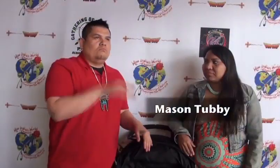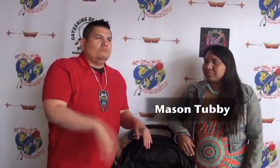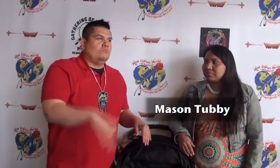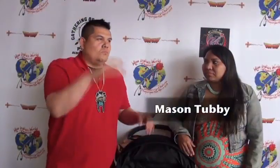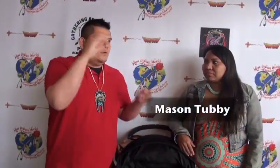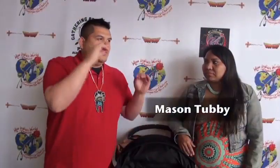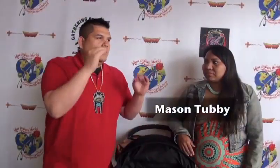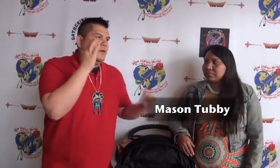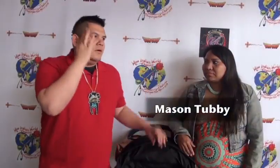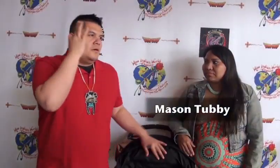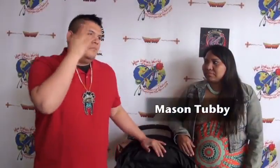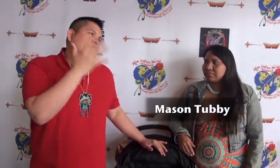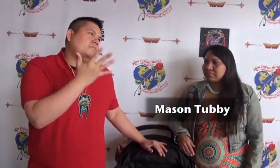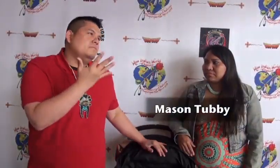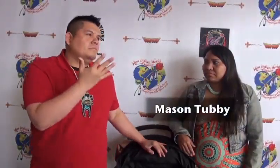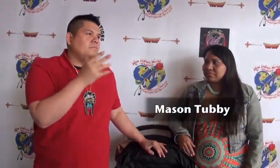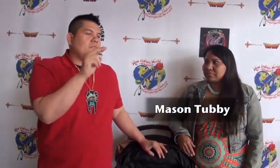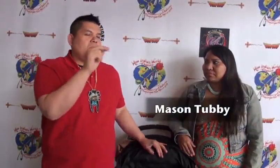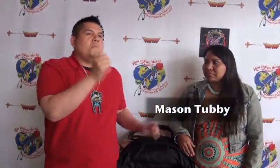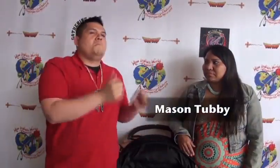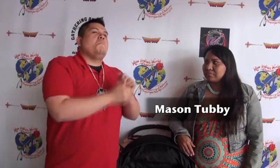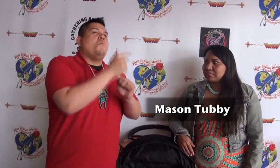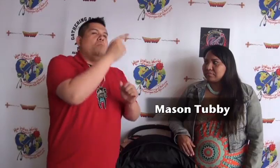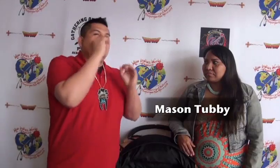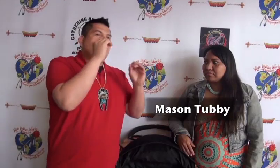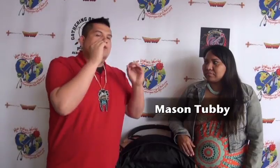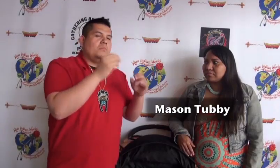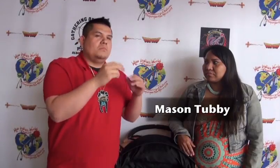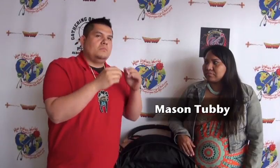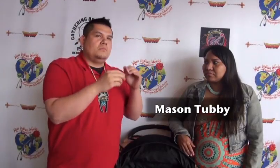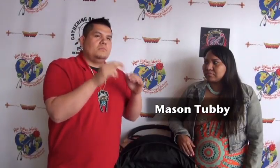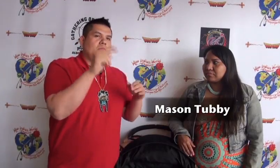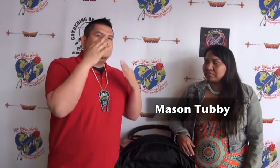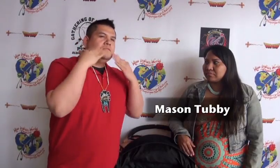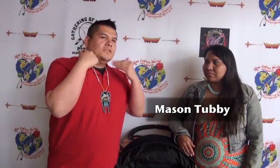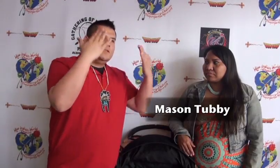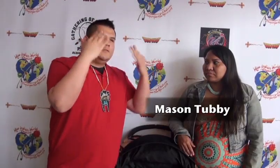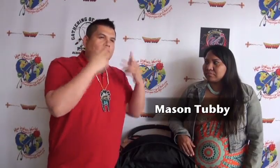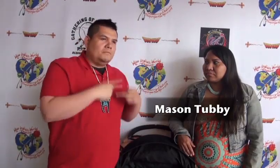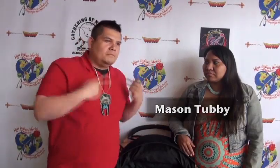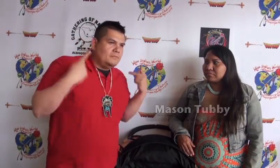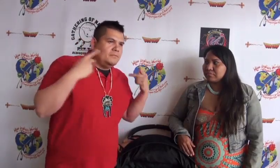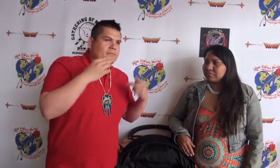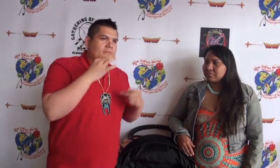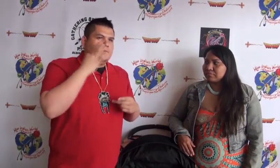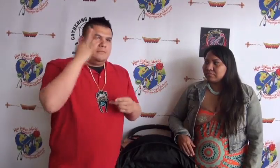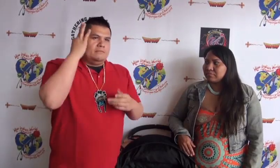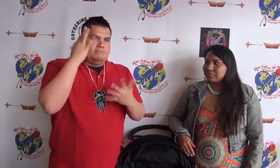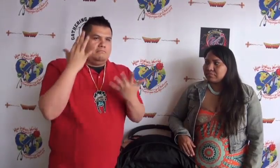Mason Tubby: In my school, the only mention of Indians was when we talked about Thanksgiving and the pilgrims.